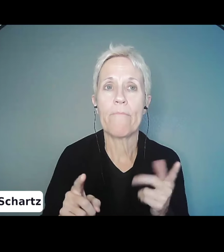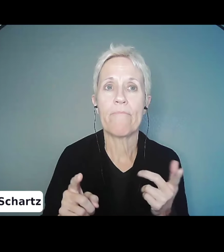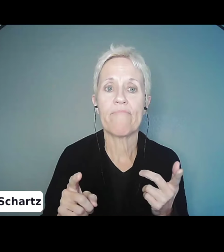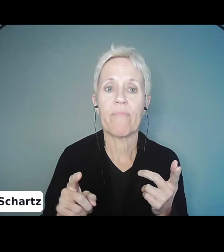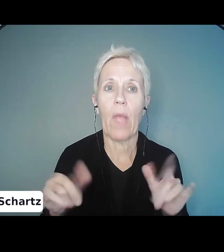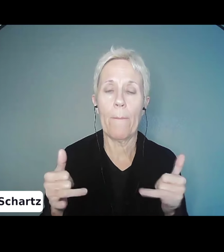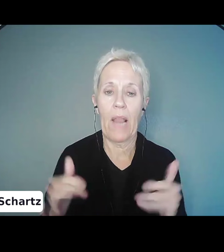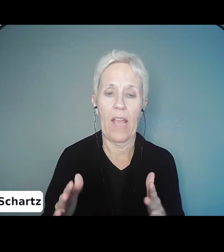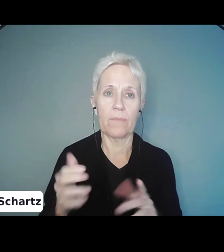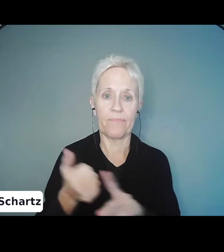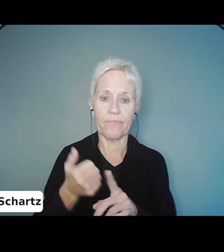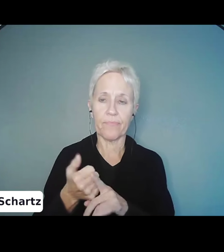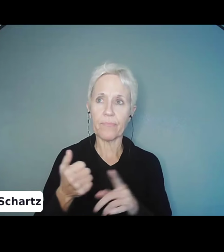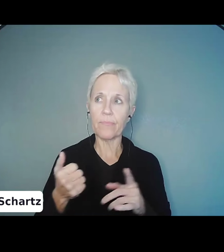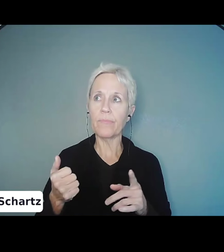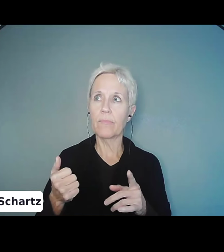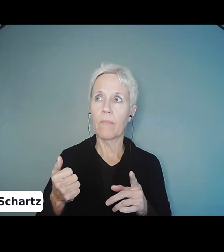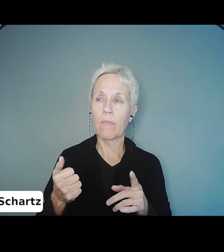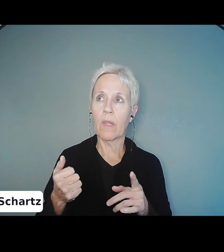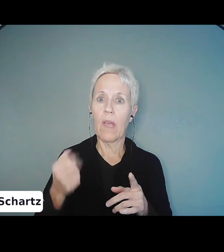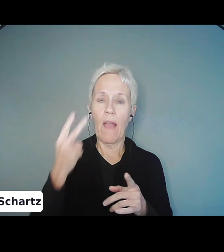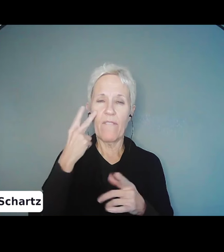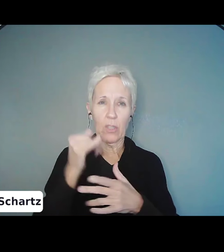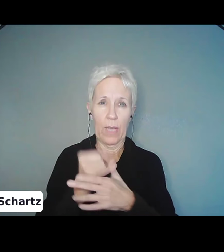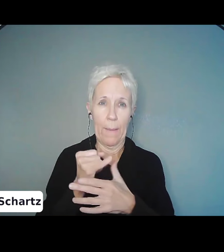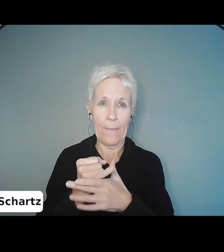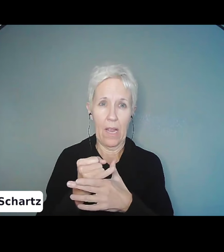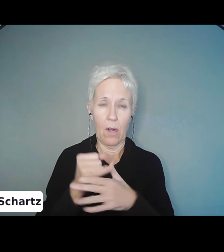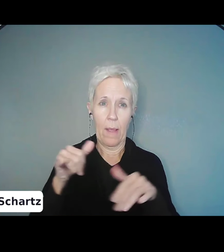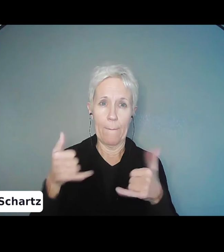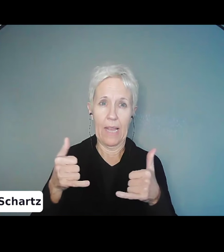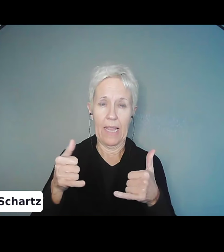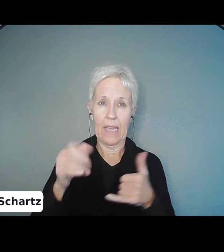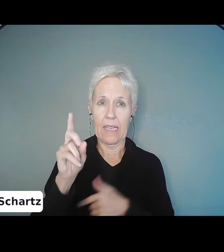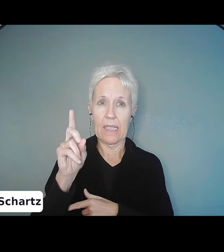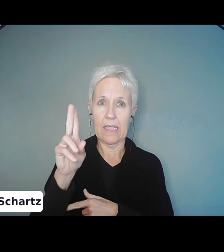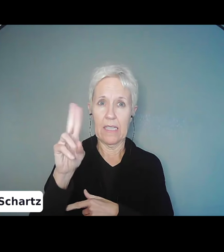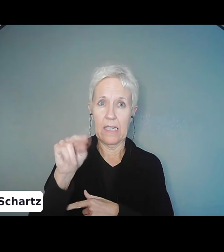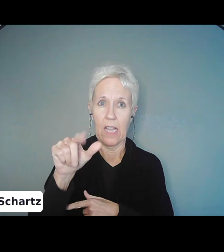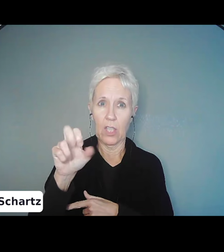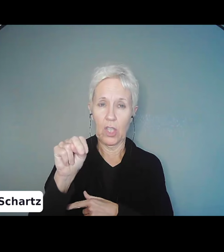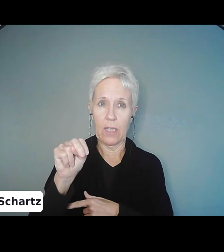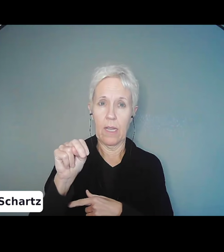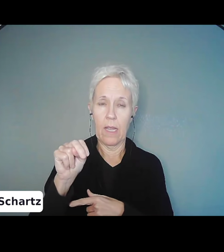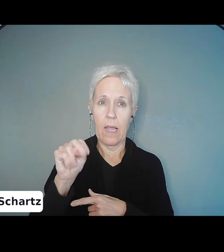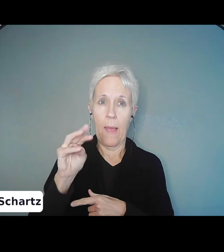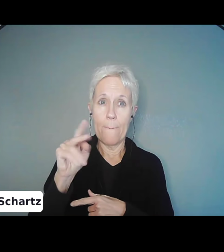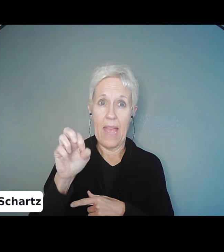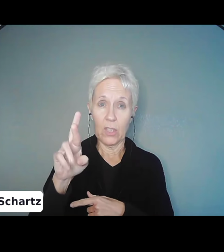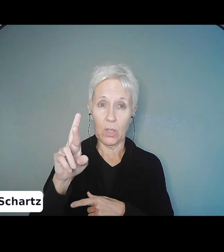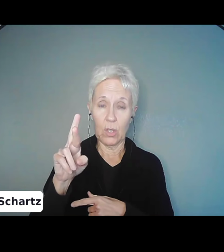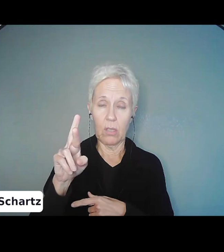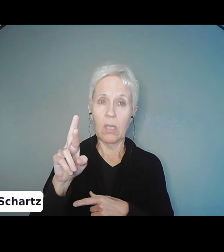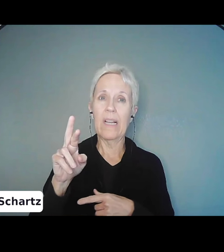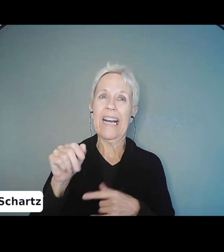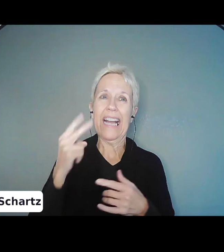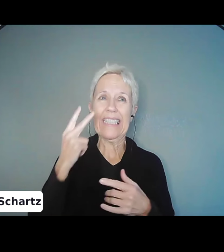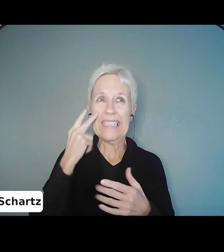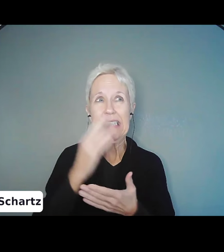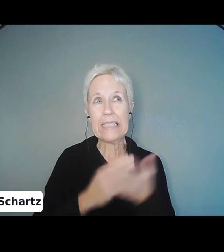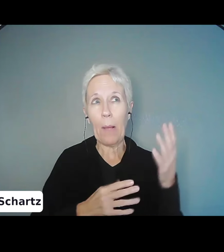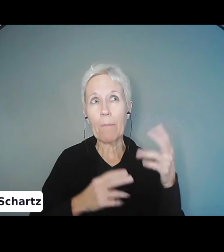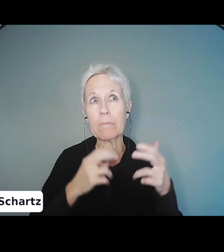And is the kind of game where if you have an understanding of the rules and you're own means of interface, you know, someone who visually impaired could play pretty easily.